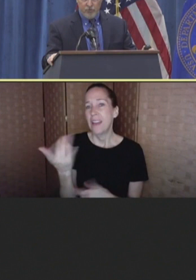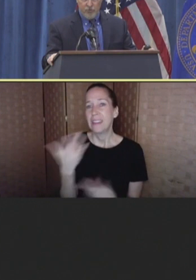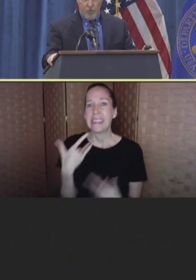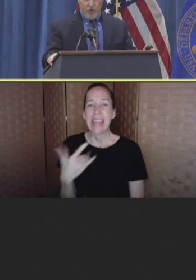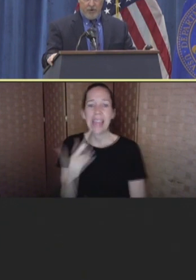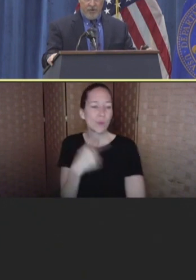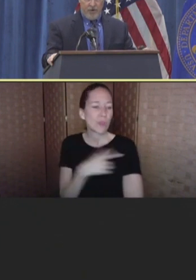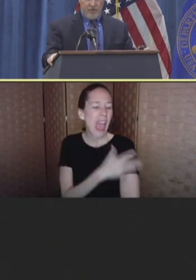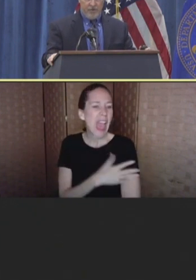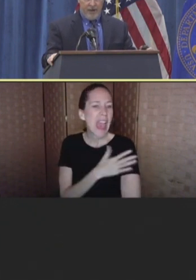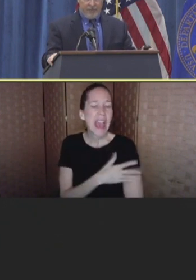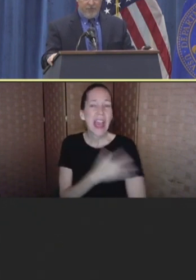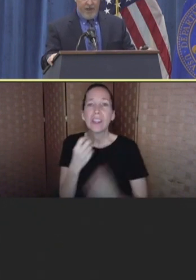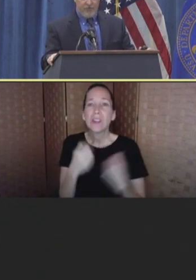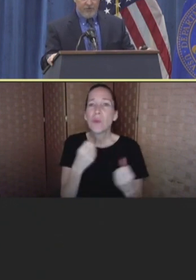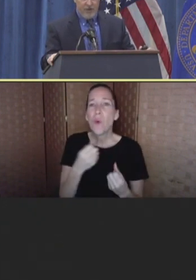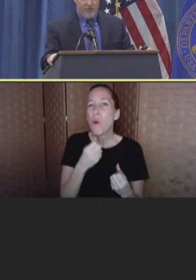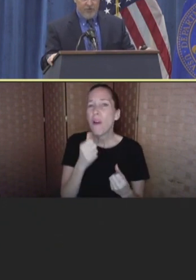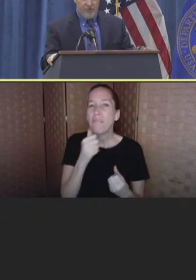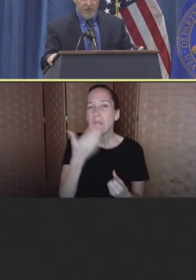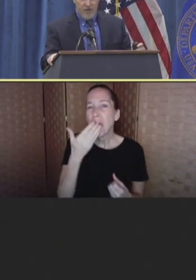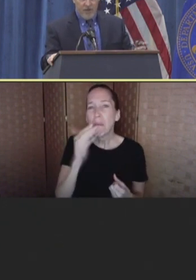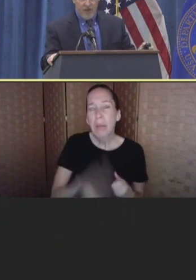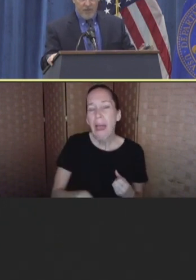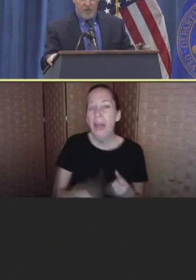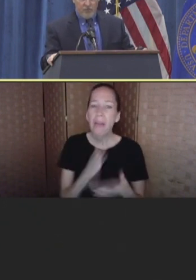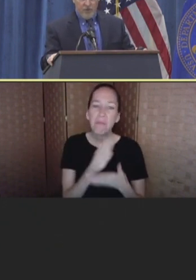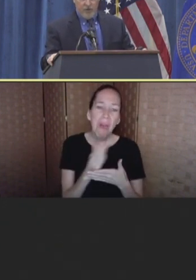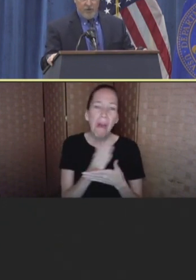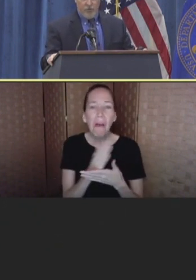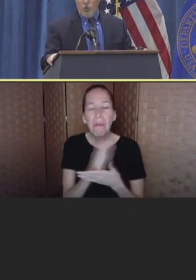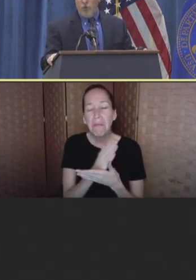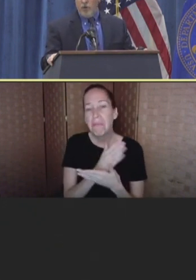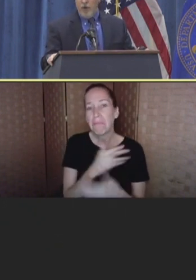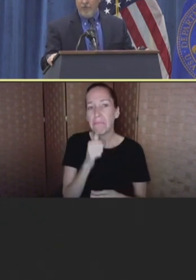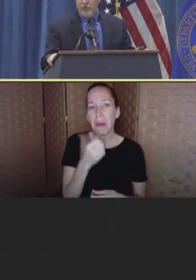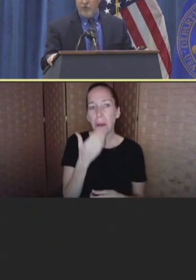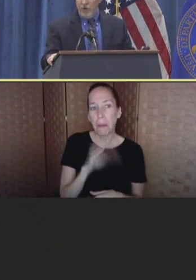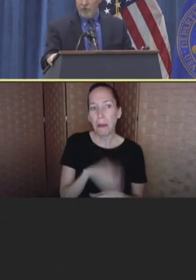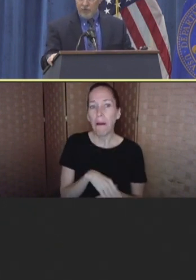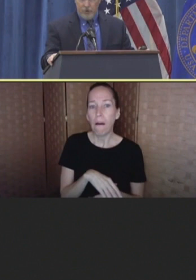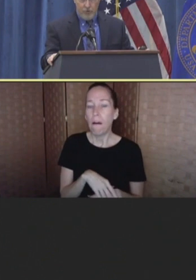Most reported the day after vaccinations and most frequently recorded after dose 2, then